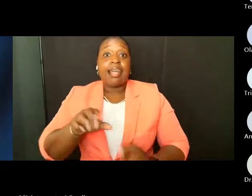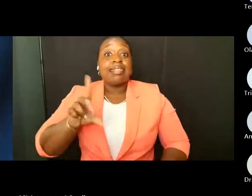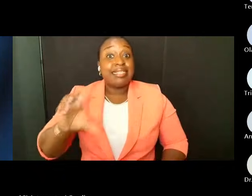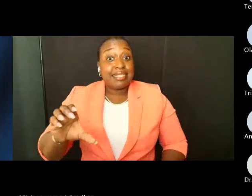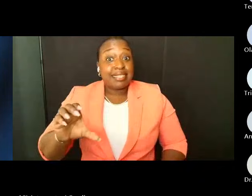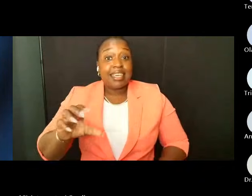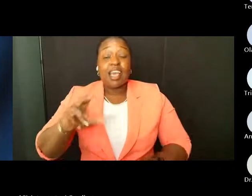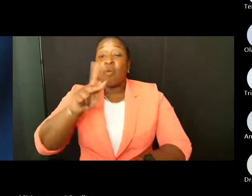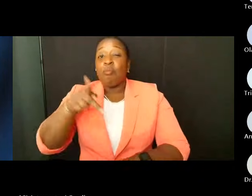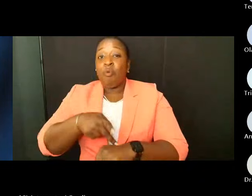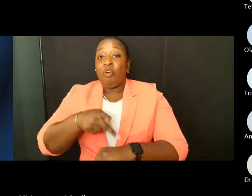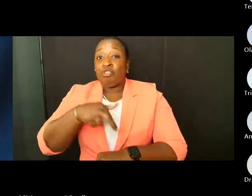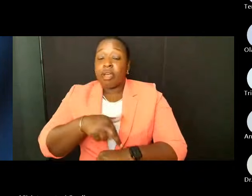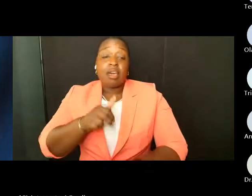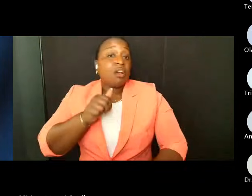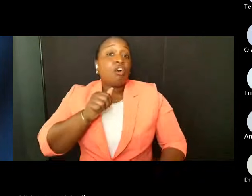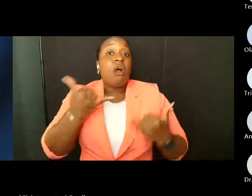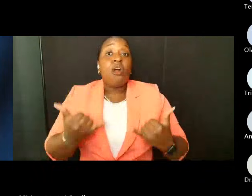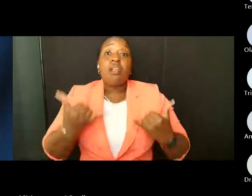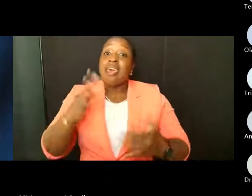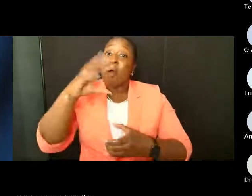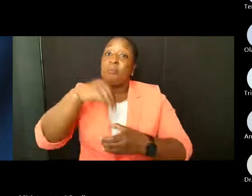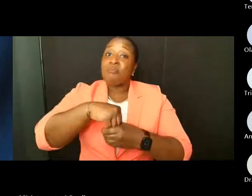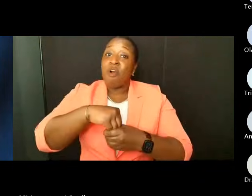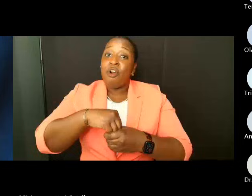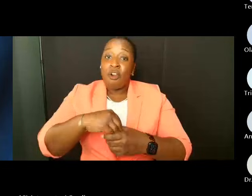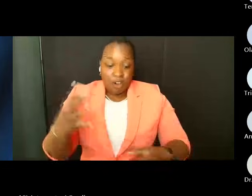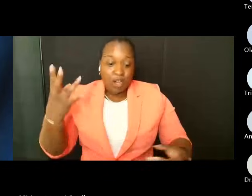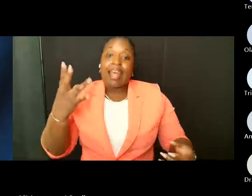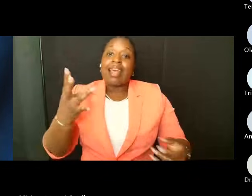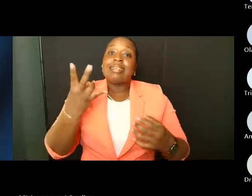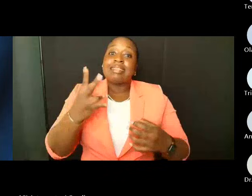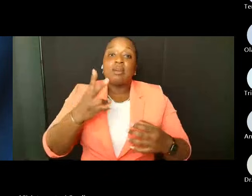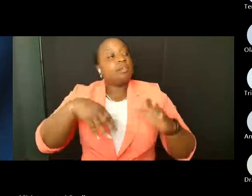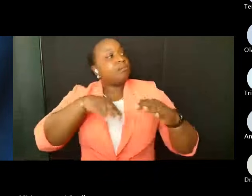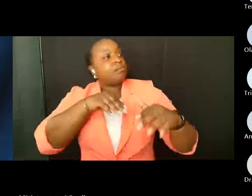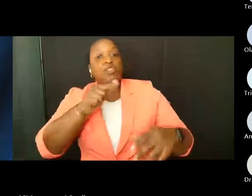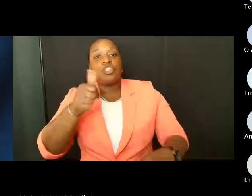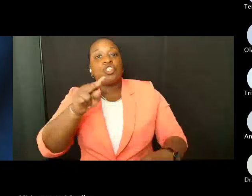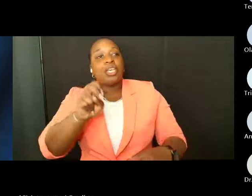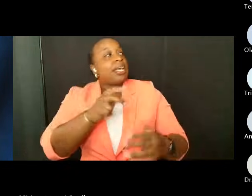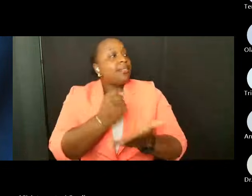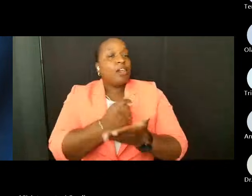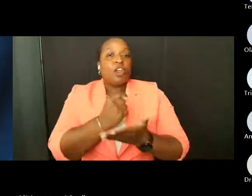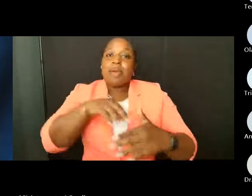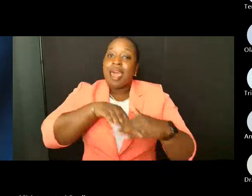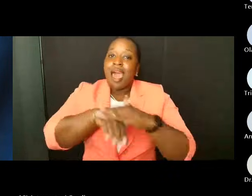Rico are now part of a cell and gene therapy access model. And in my own state of Connecticut,